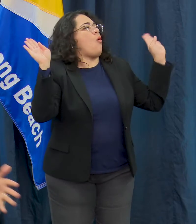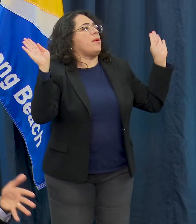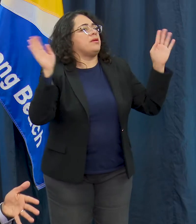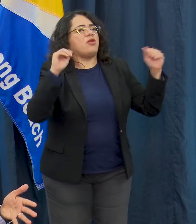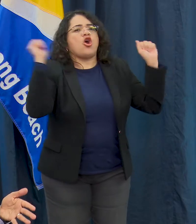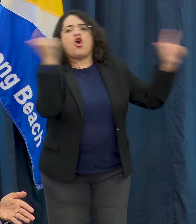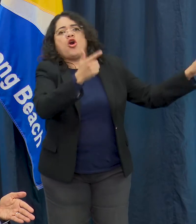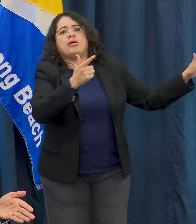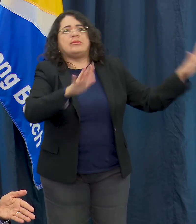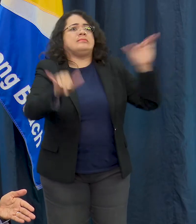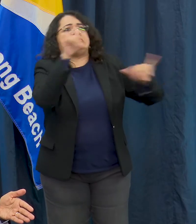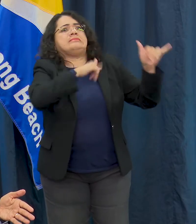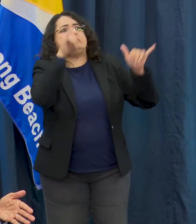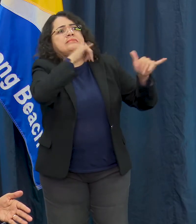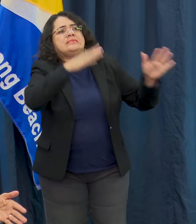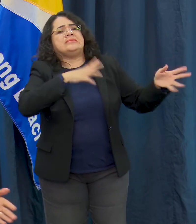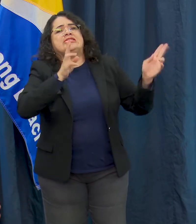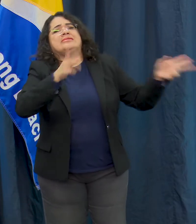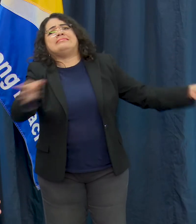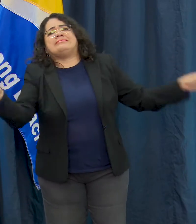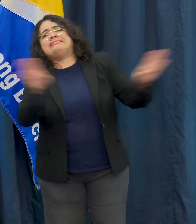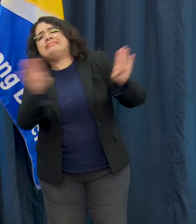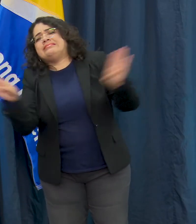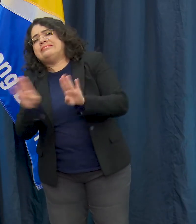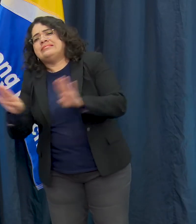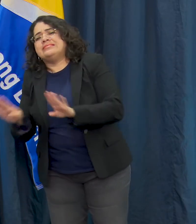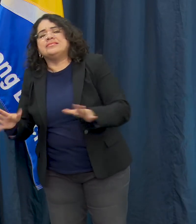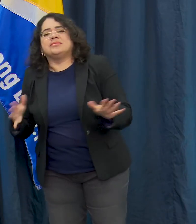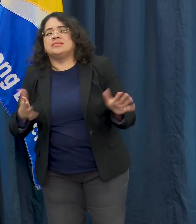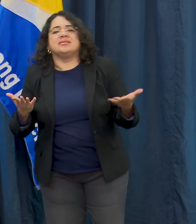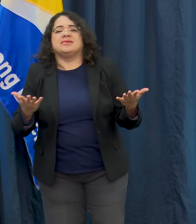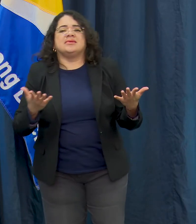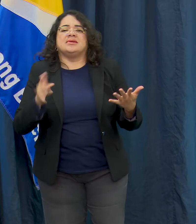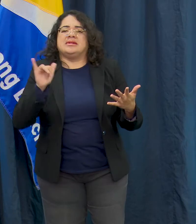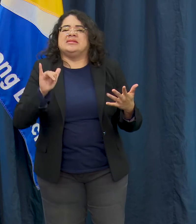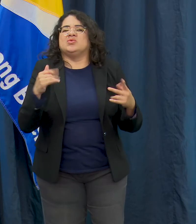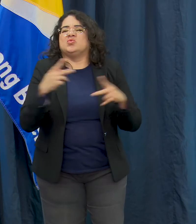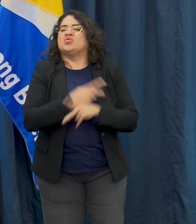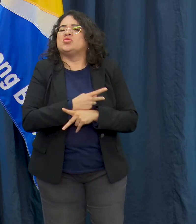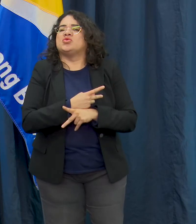and start closing things again. I think all of the best